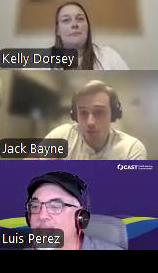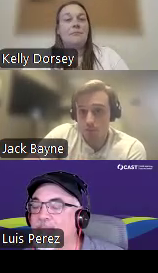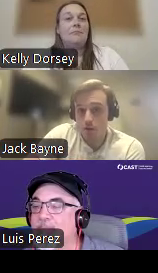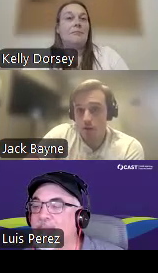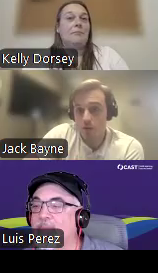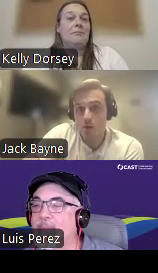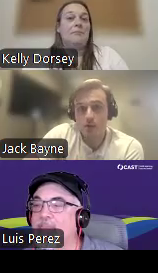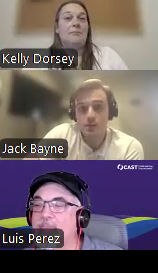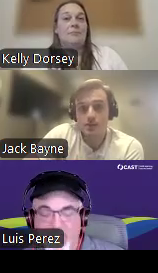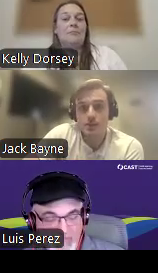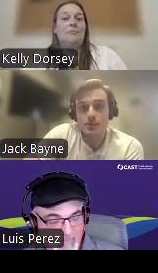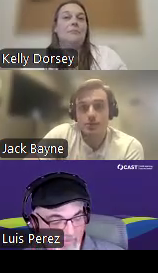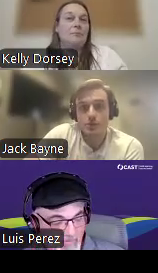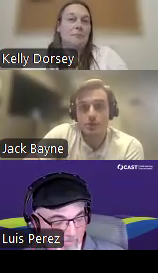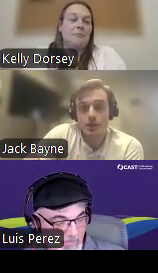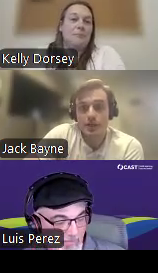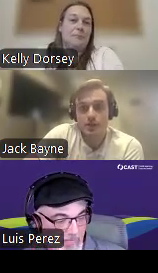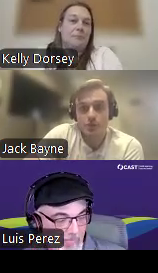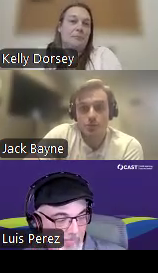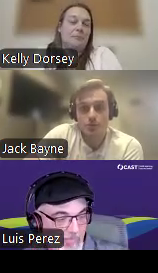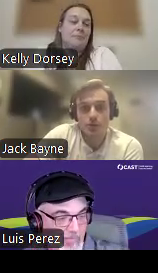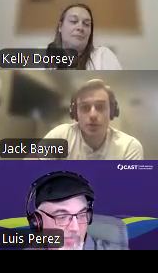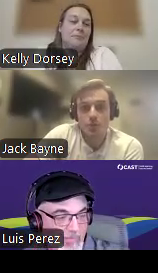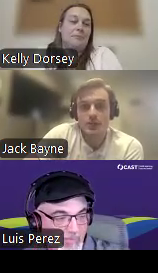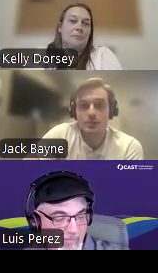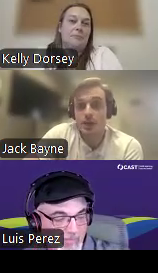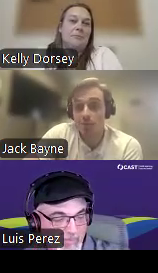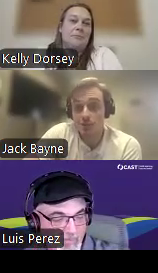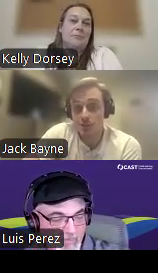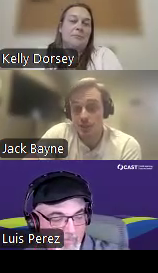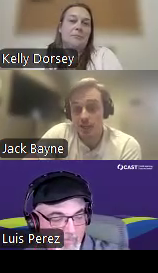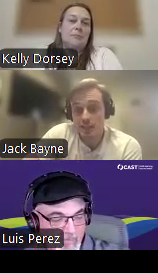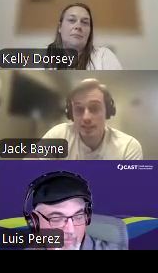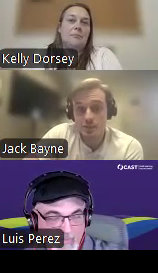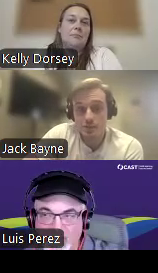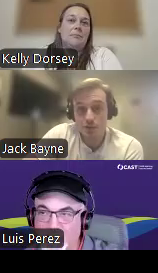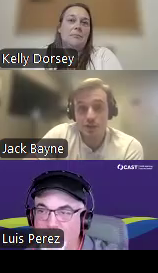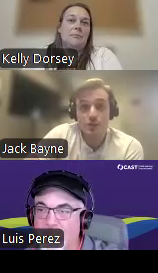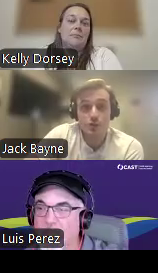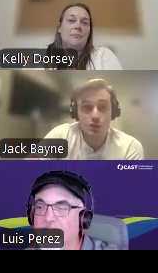that we always teach when using AI tools, when given the option to connect it to various other